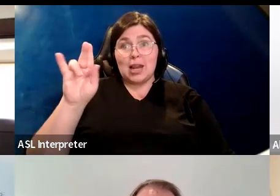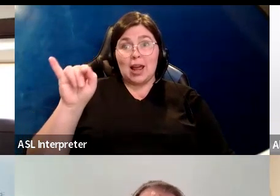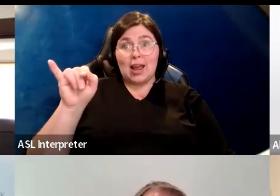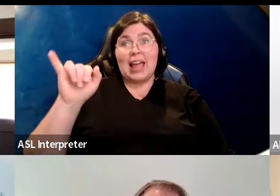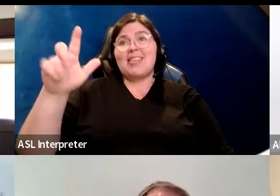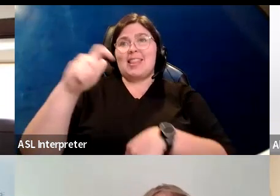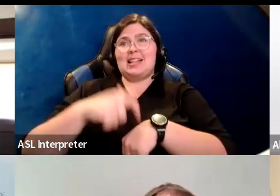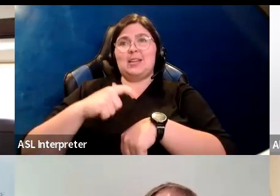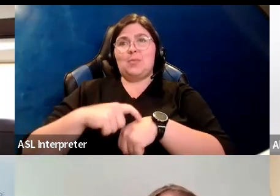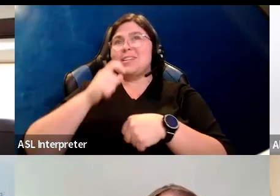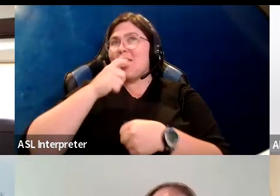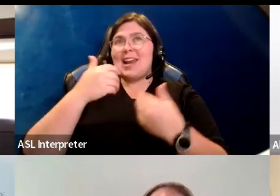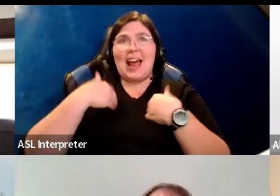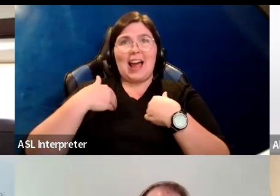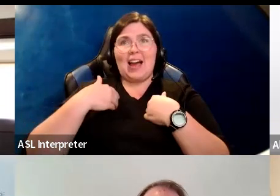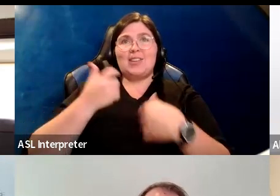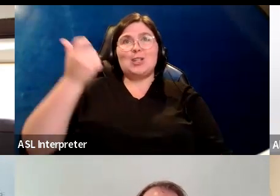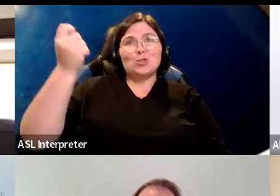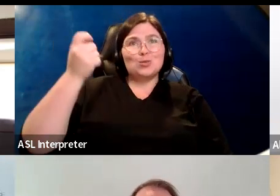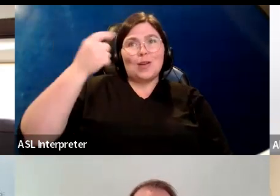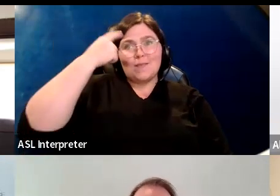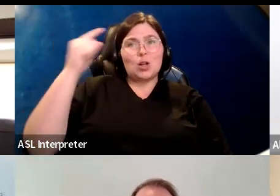we did not have a subscription to ChatGPT 4.